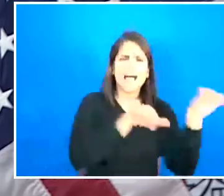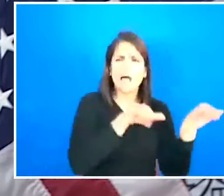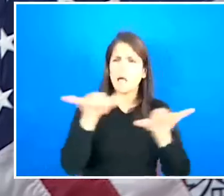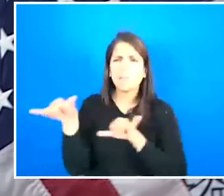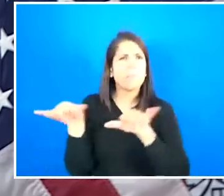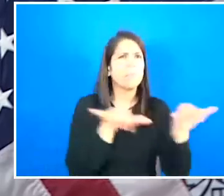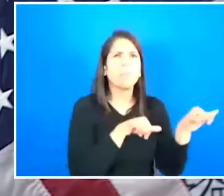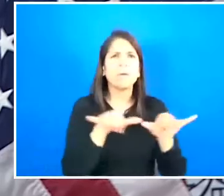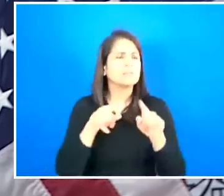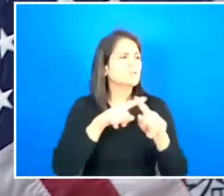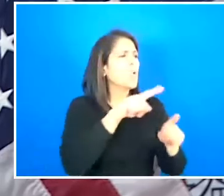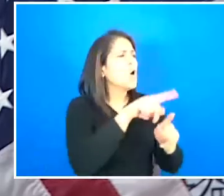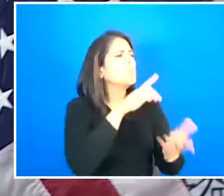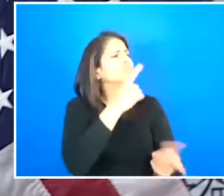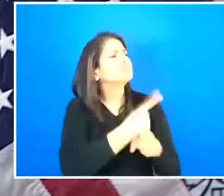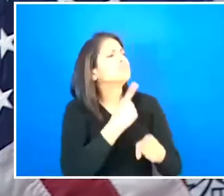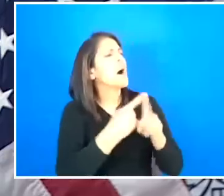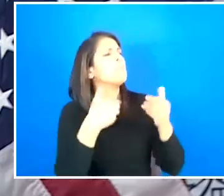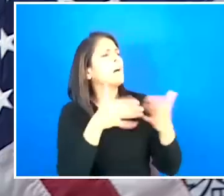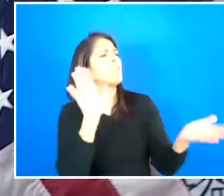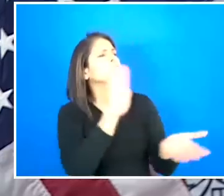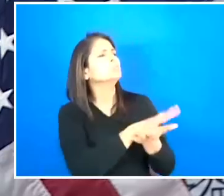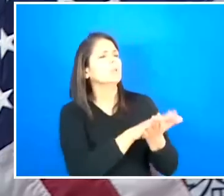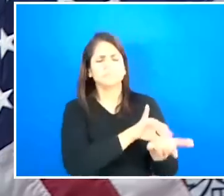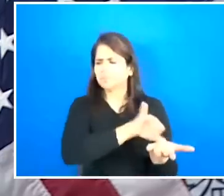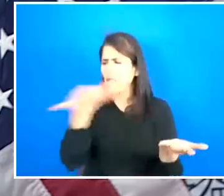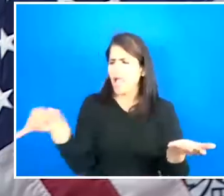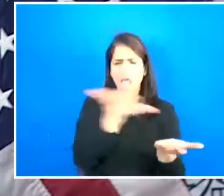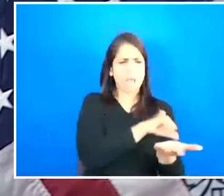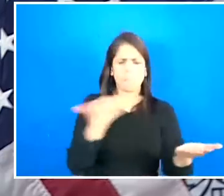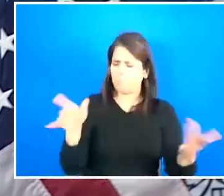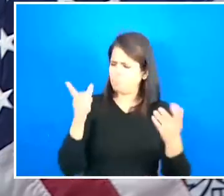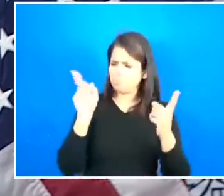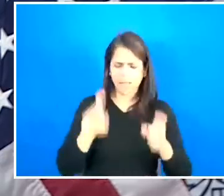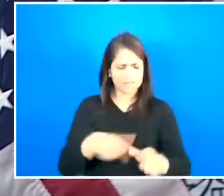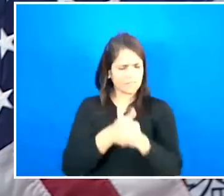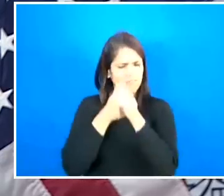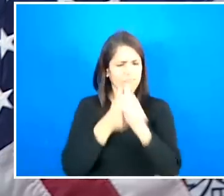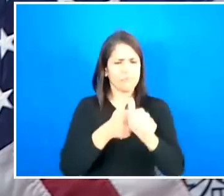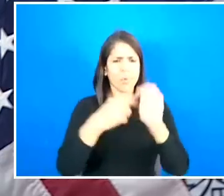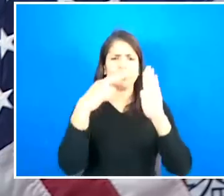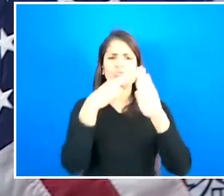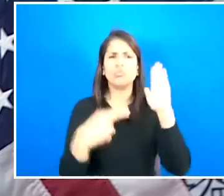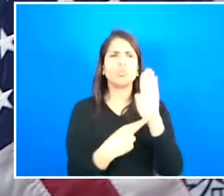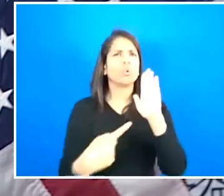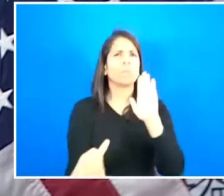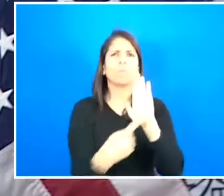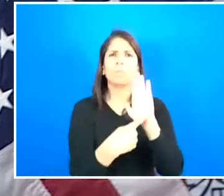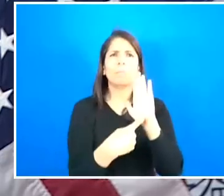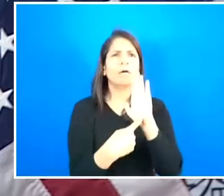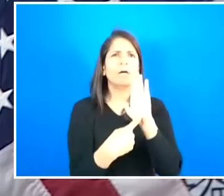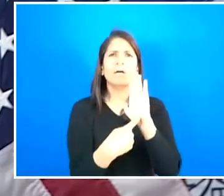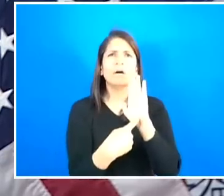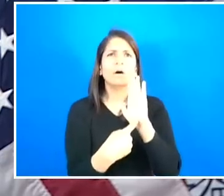WE'RE NOT ALLOWING GATHERINGS NOW. SO I'M GOING TO SAY IT TO YOU AND TO ALL YOUR COLLEAGUES.